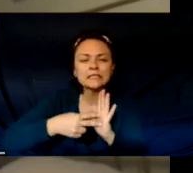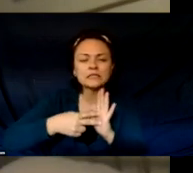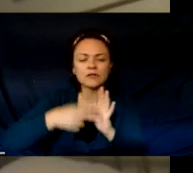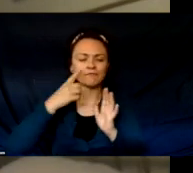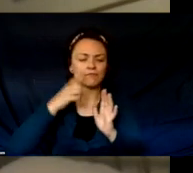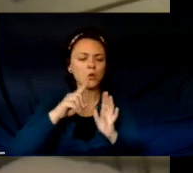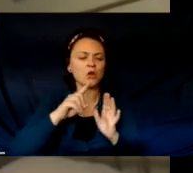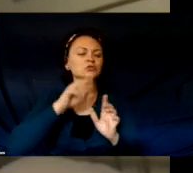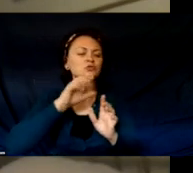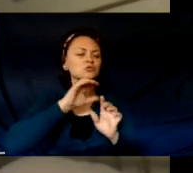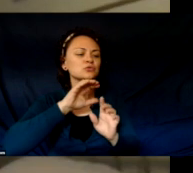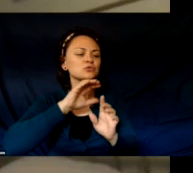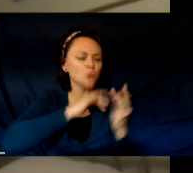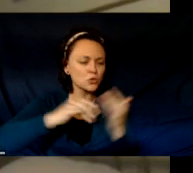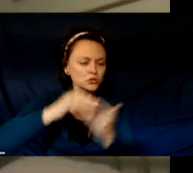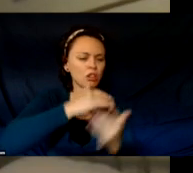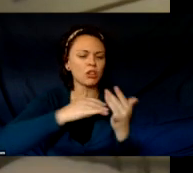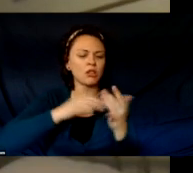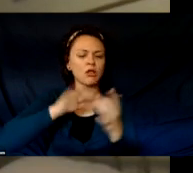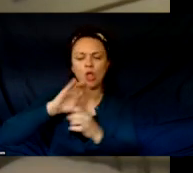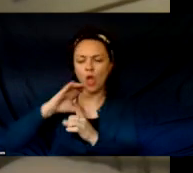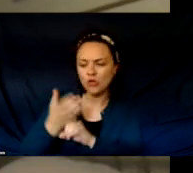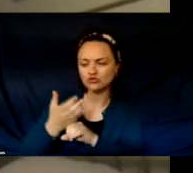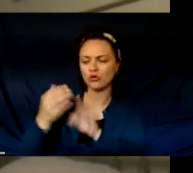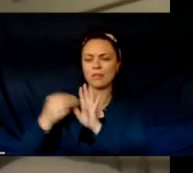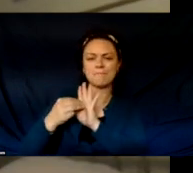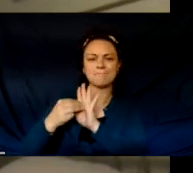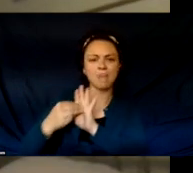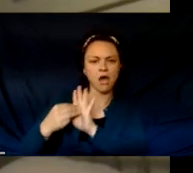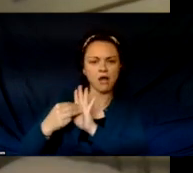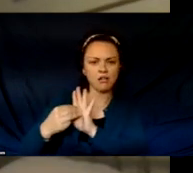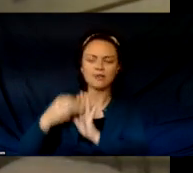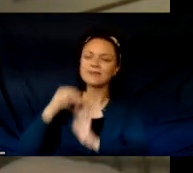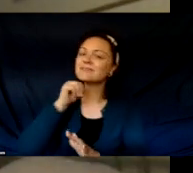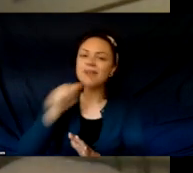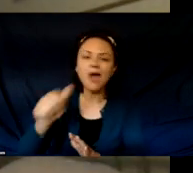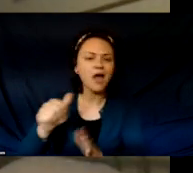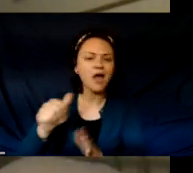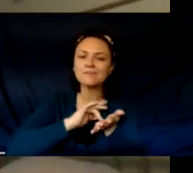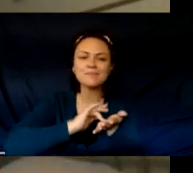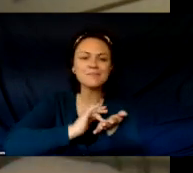disability and not a medical perspective,